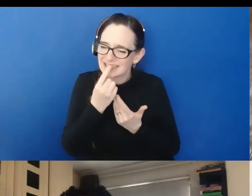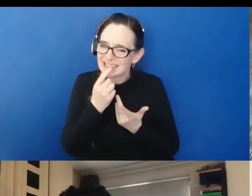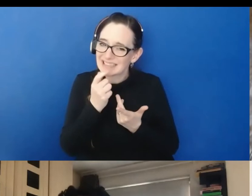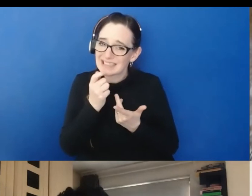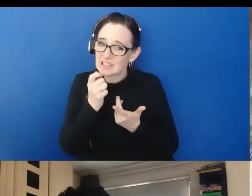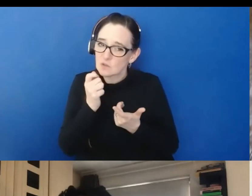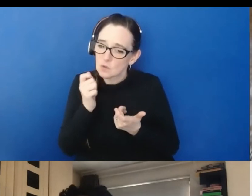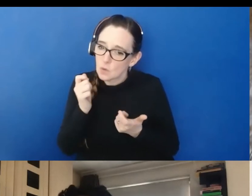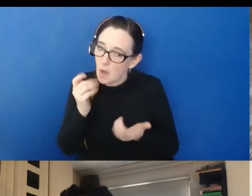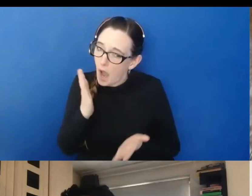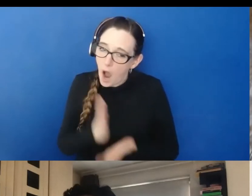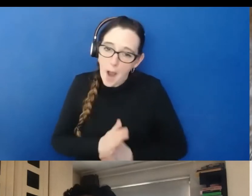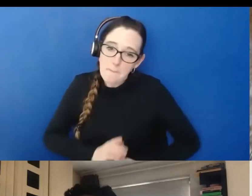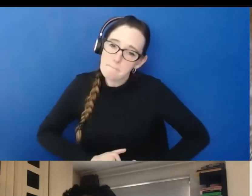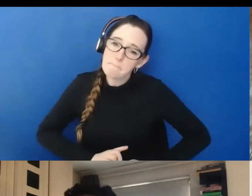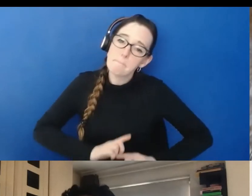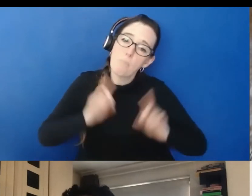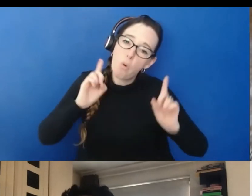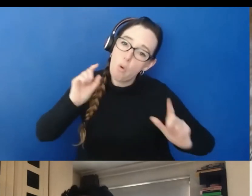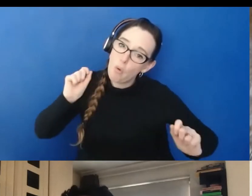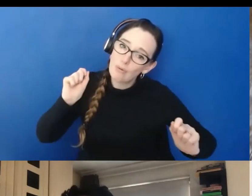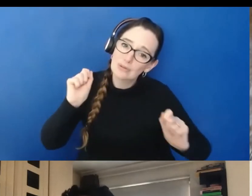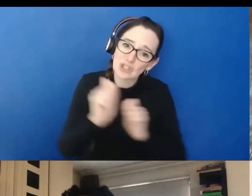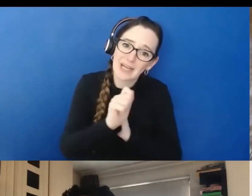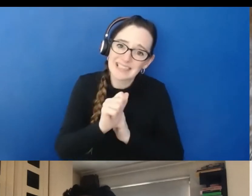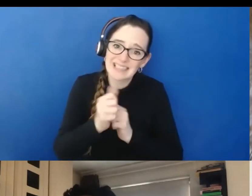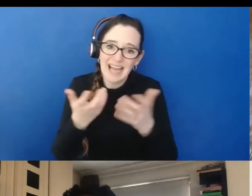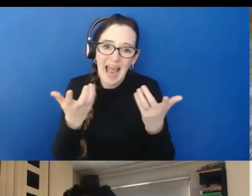in which we collectify and the ways in which we work together.